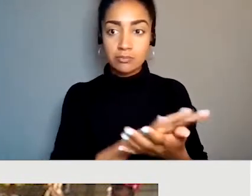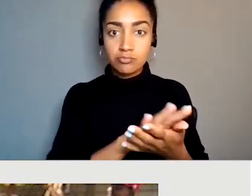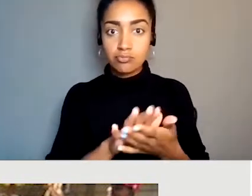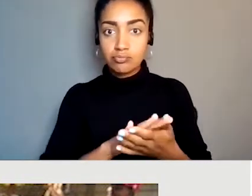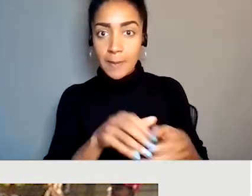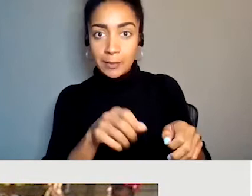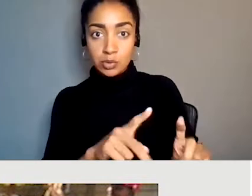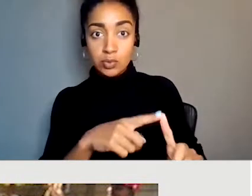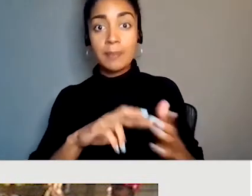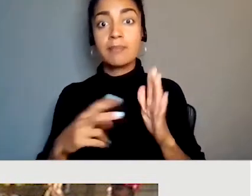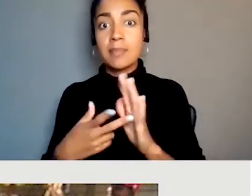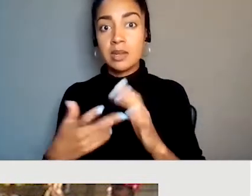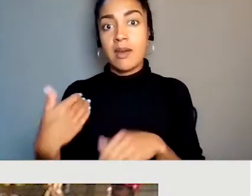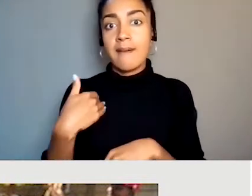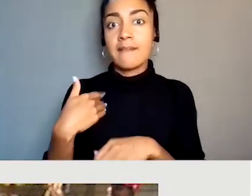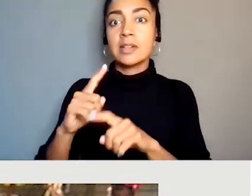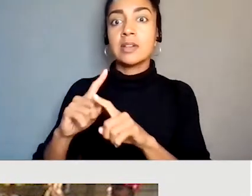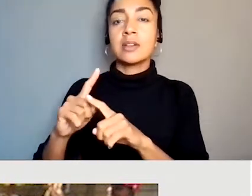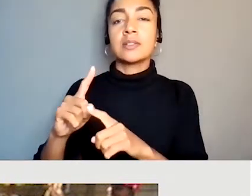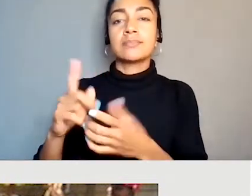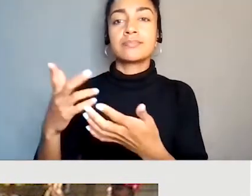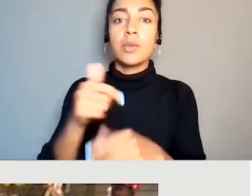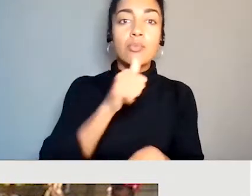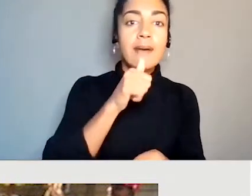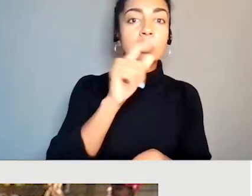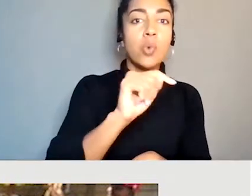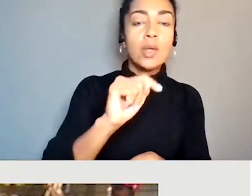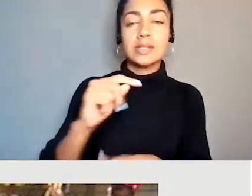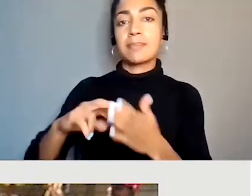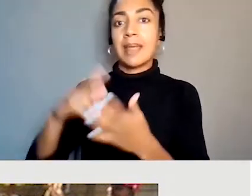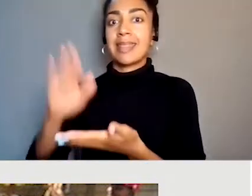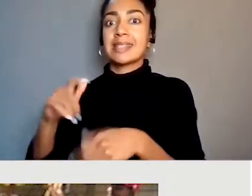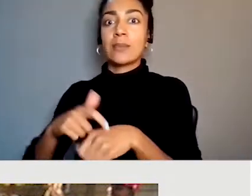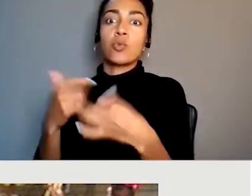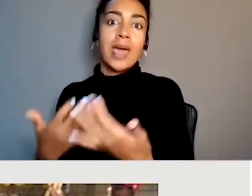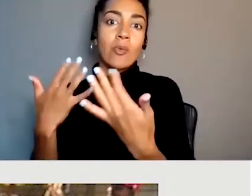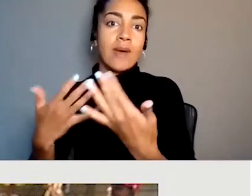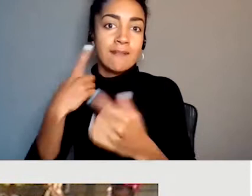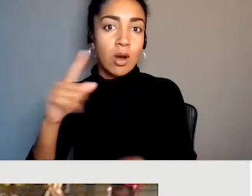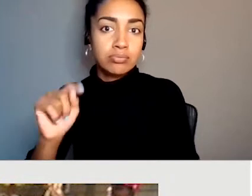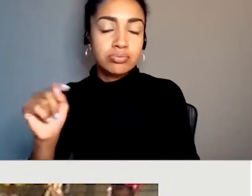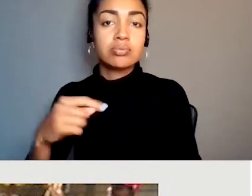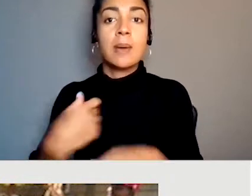added a ramp for disability access and added separate changing rooms to meet menstrual and other hygiene needs.